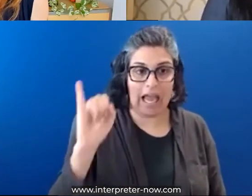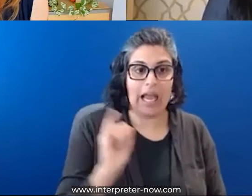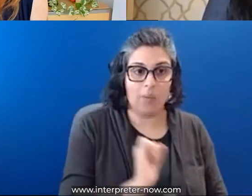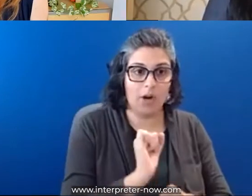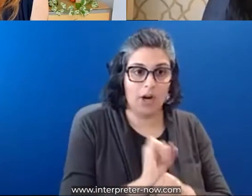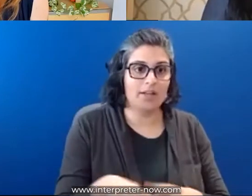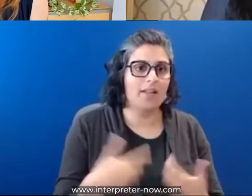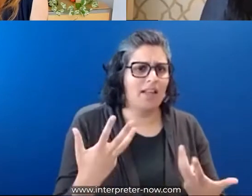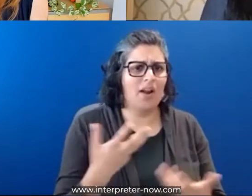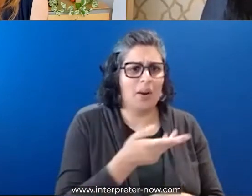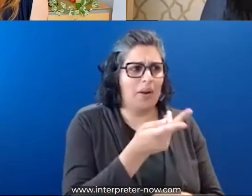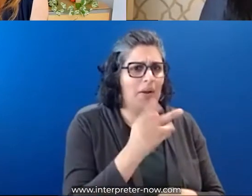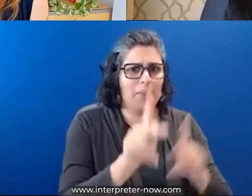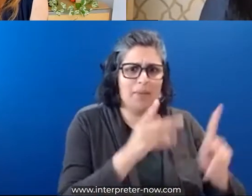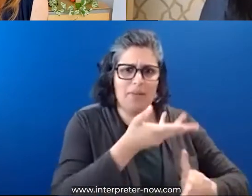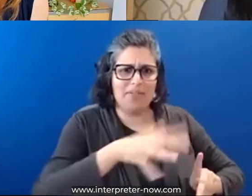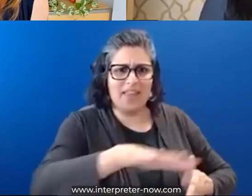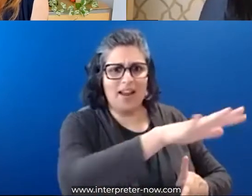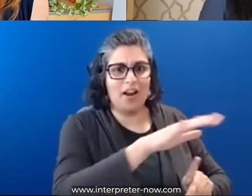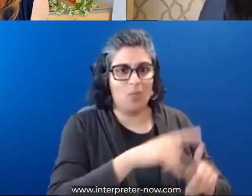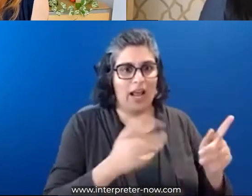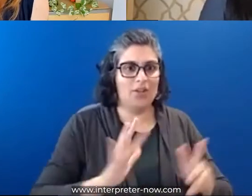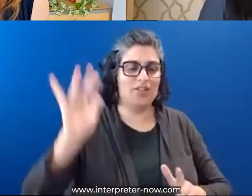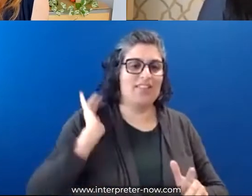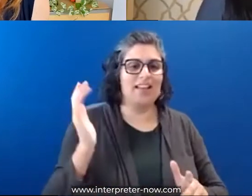There are people there in what I used to think as a young activists, "Nisha, this is the